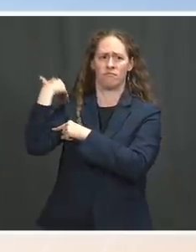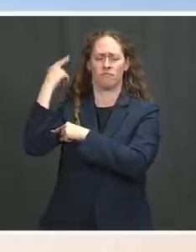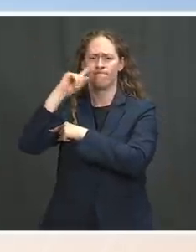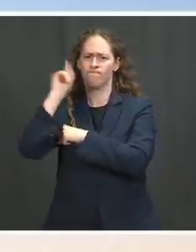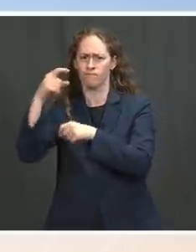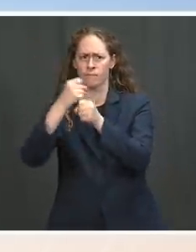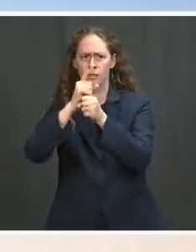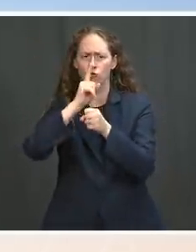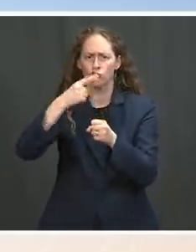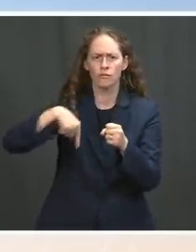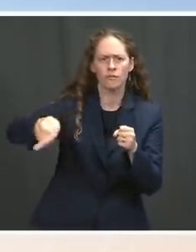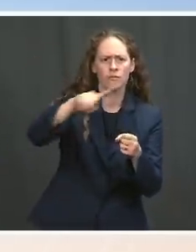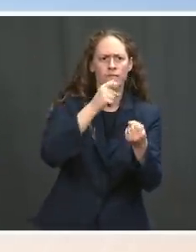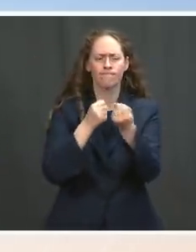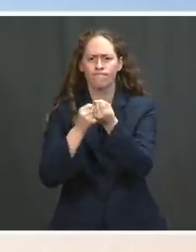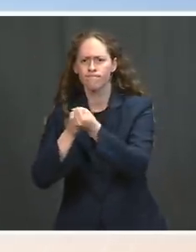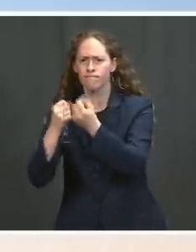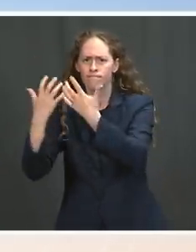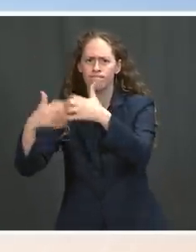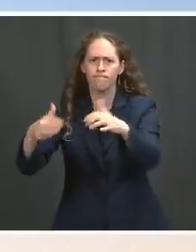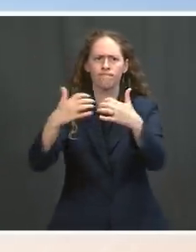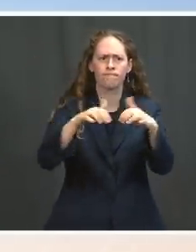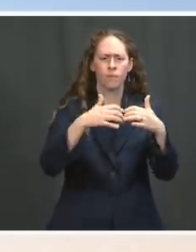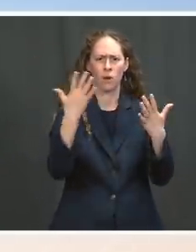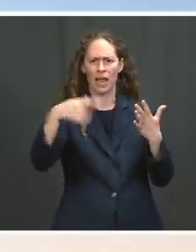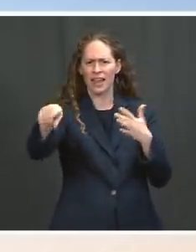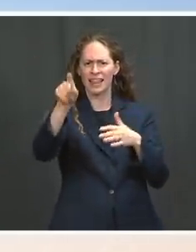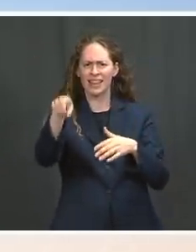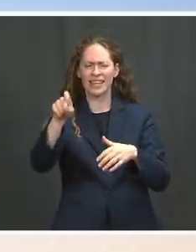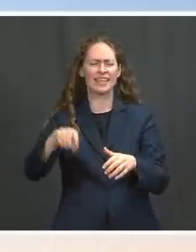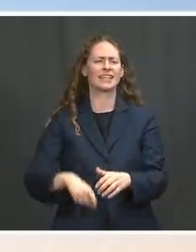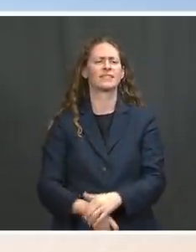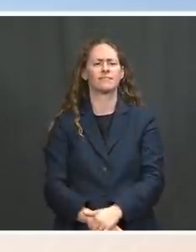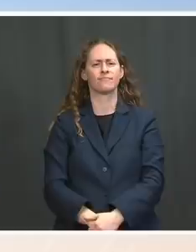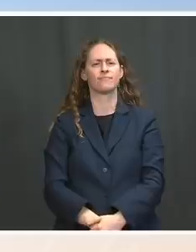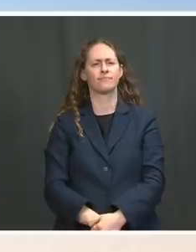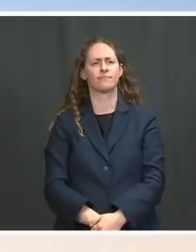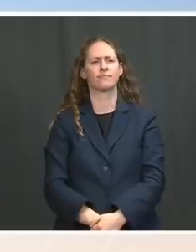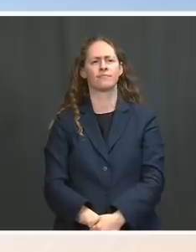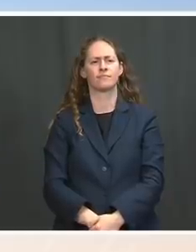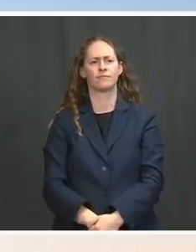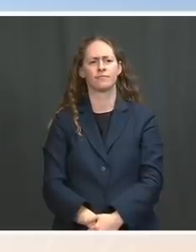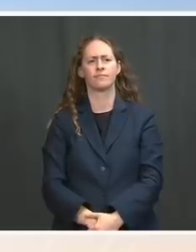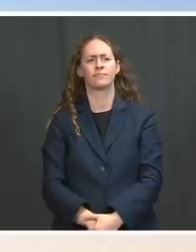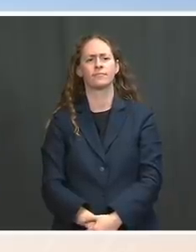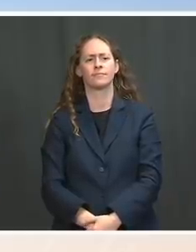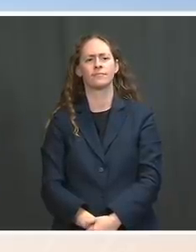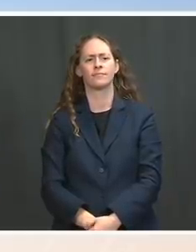on our national fuel supply, while also working to help alleviate any potential shortages when and where they occur.